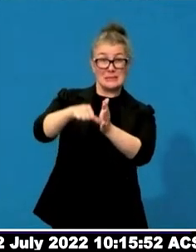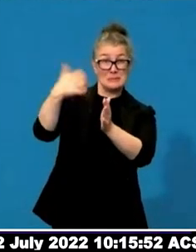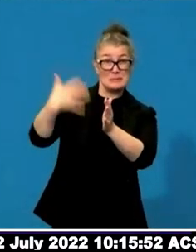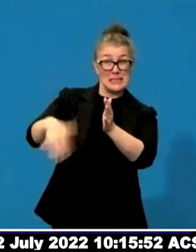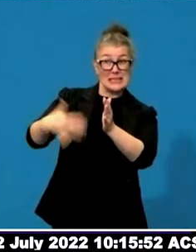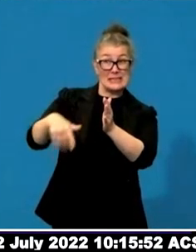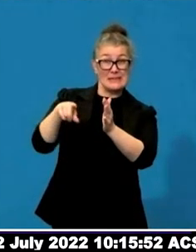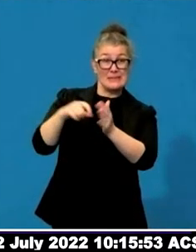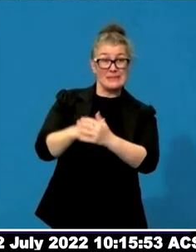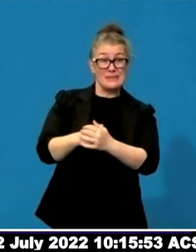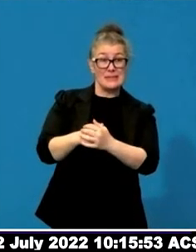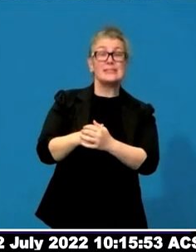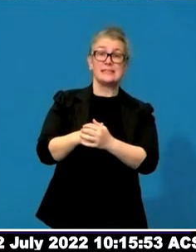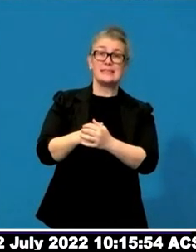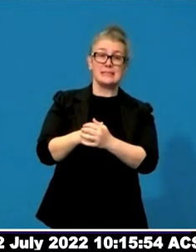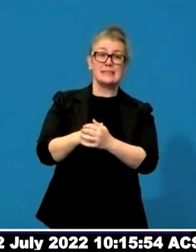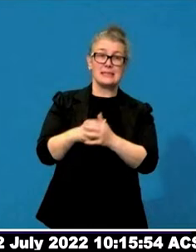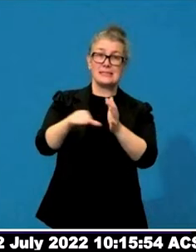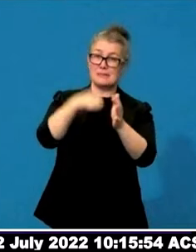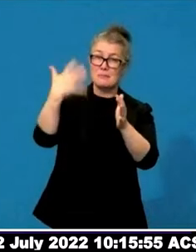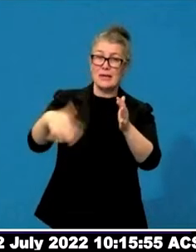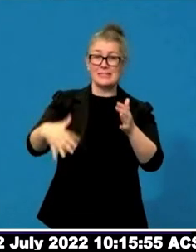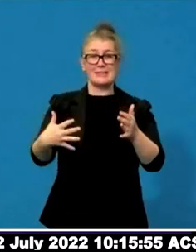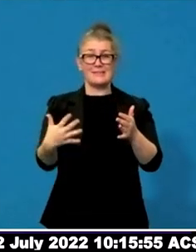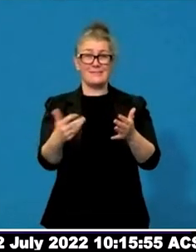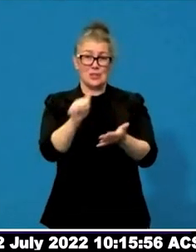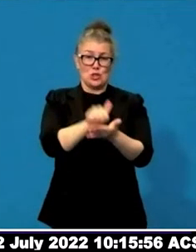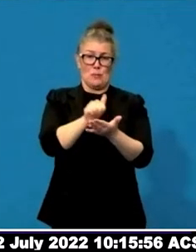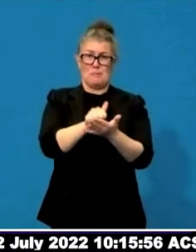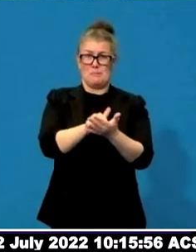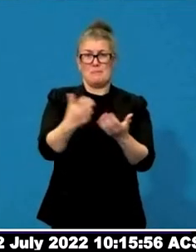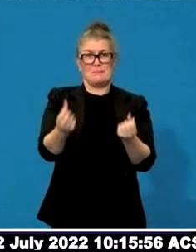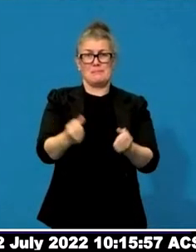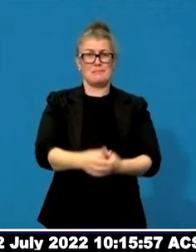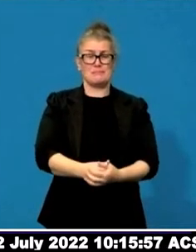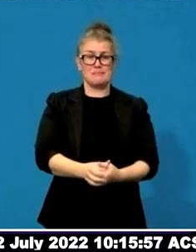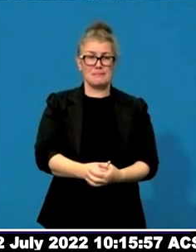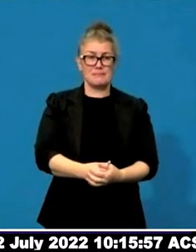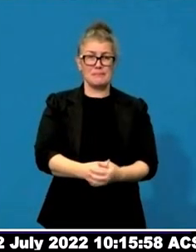So, it's expensive in Tennant Creek for the stores that they have there? Em is nodding.